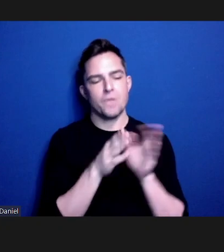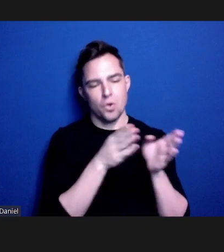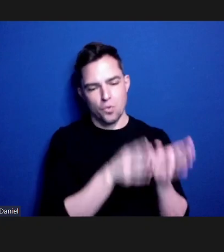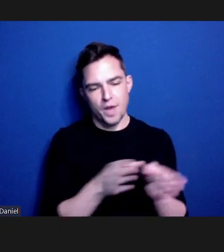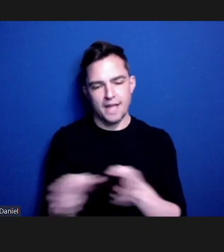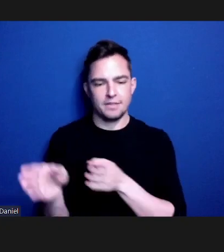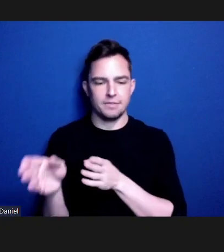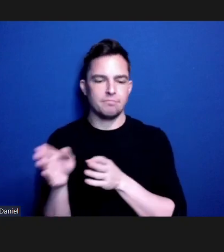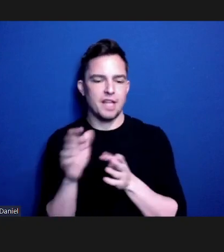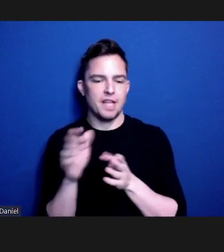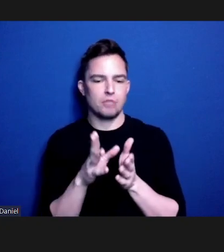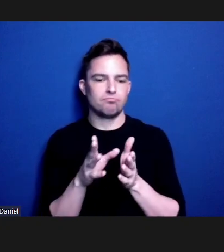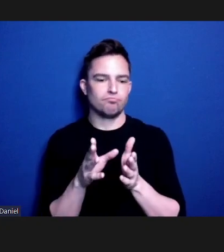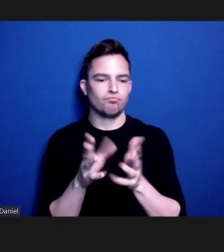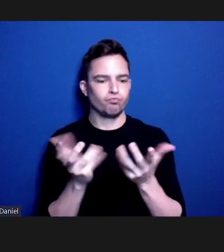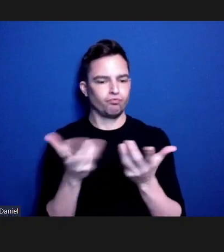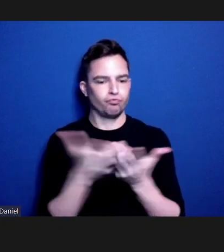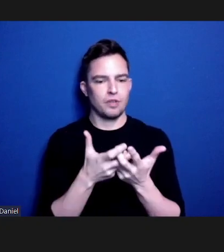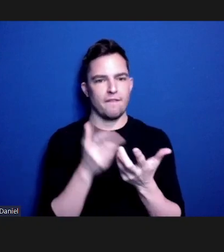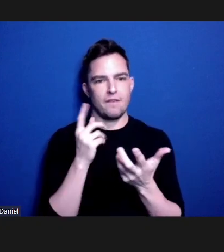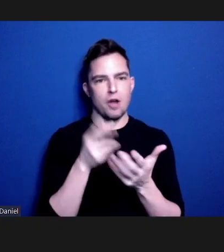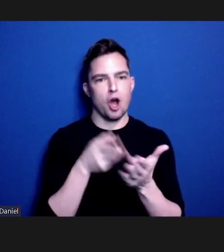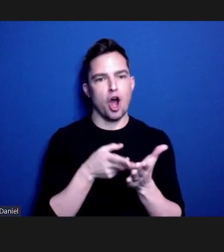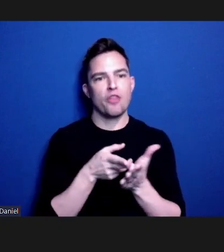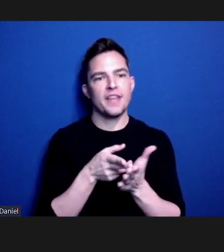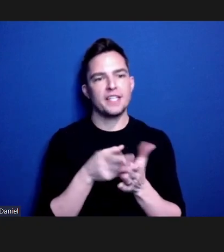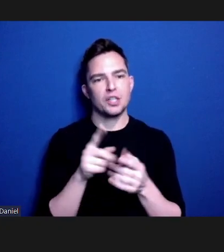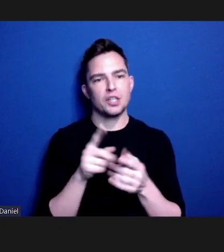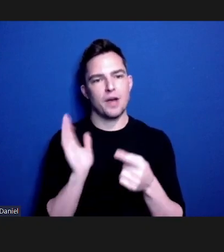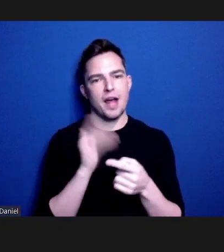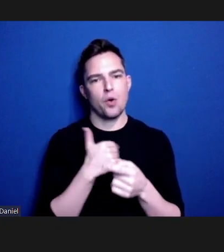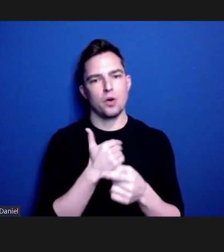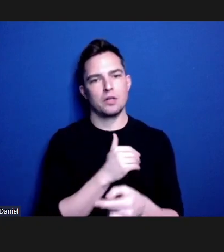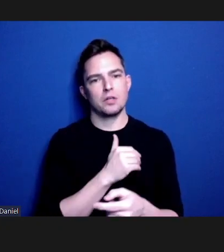community, you know, are certainly good strategies for resistance.